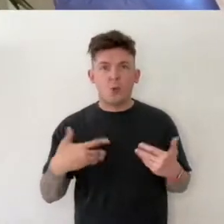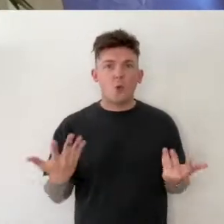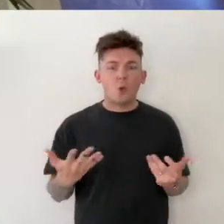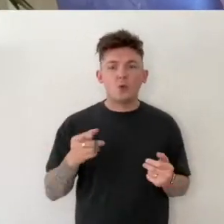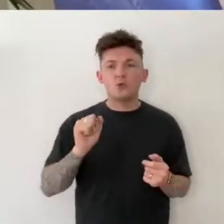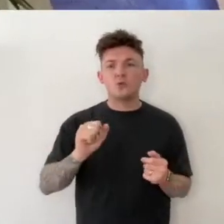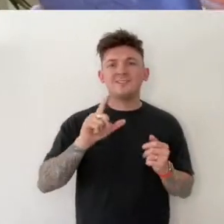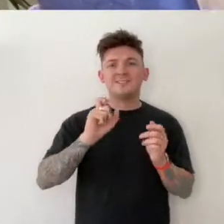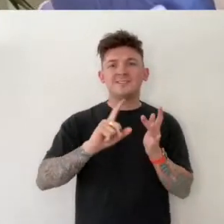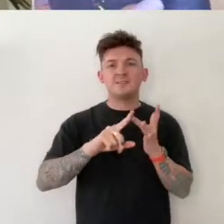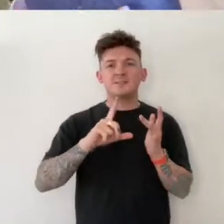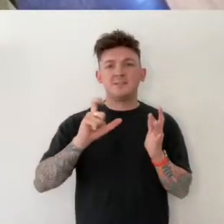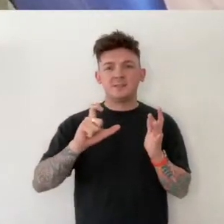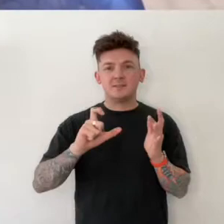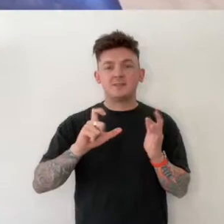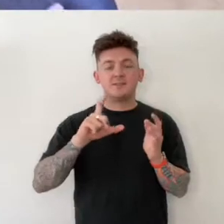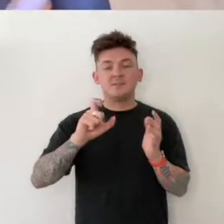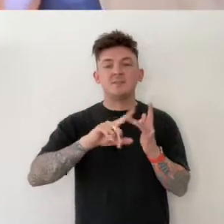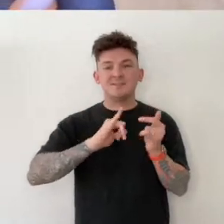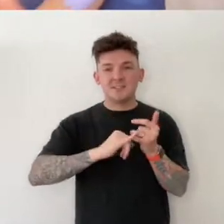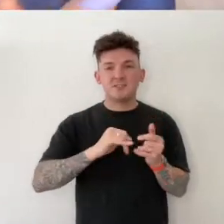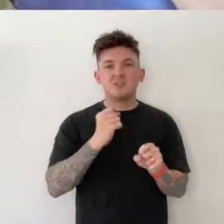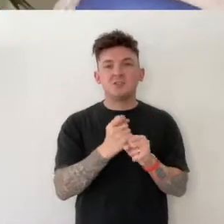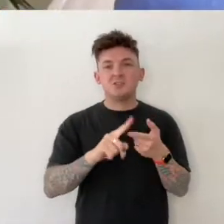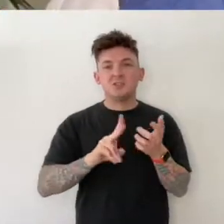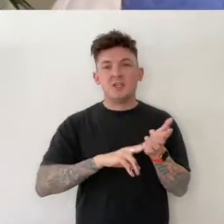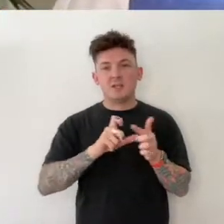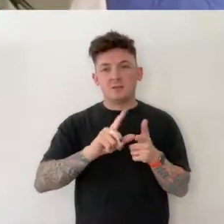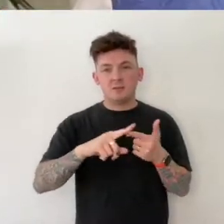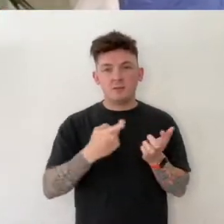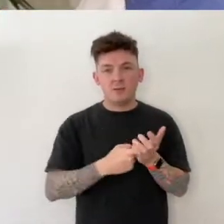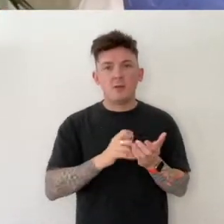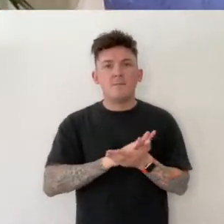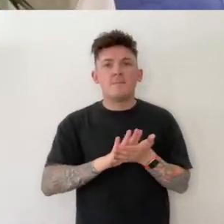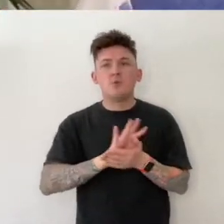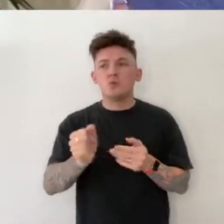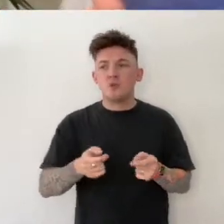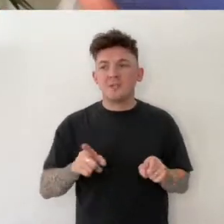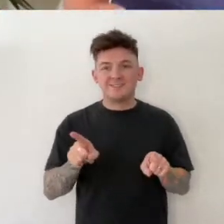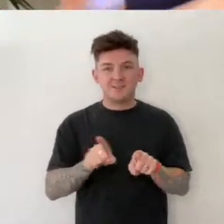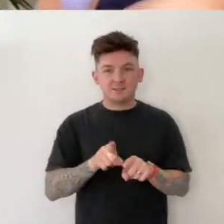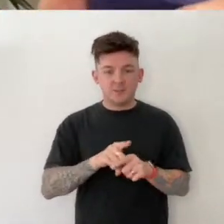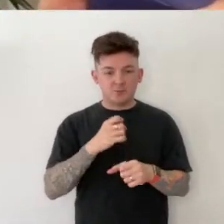are the same gender as you were you were assigned at birth, a cisgender woman they will have